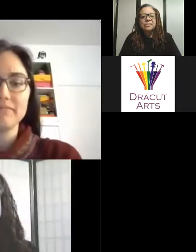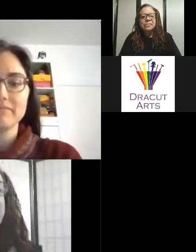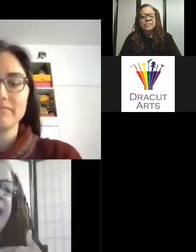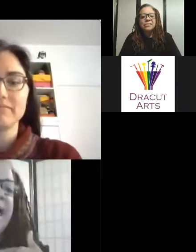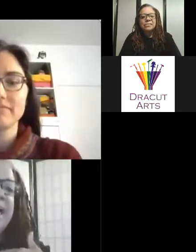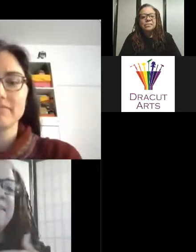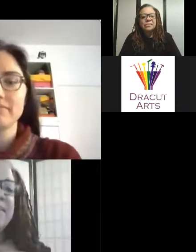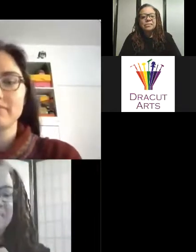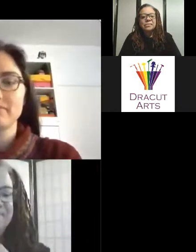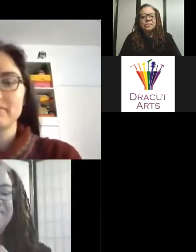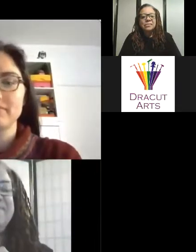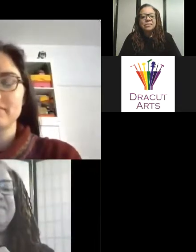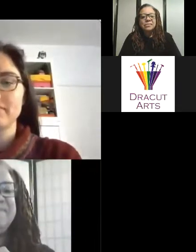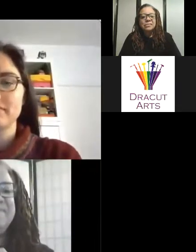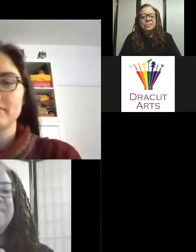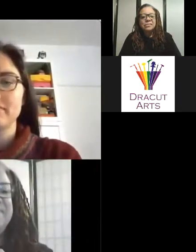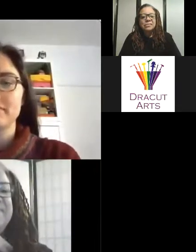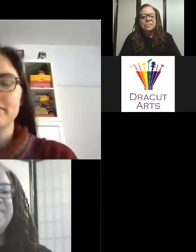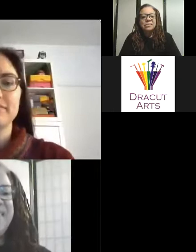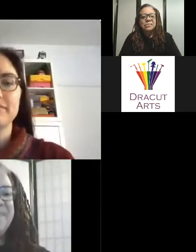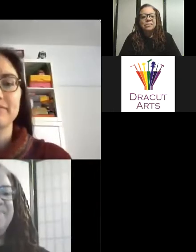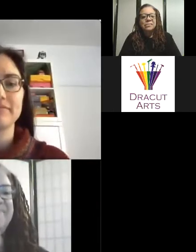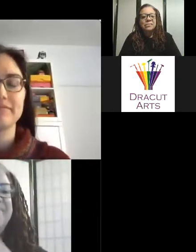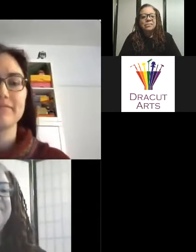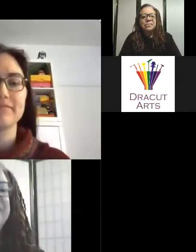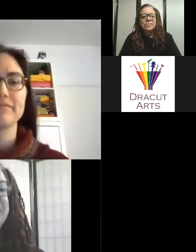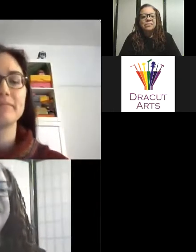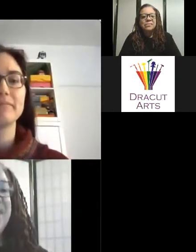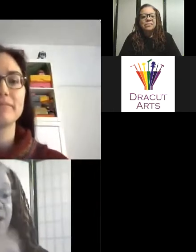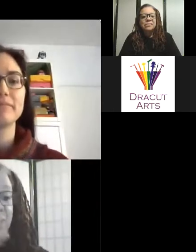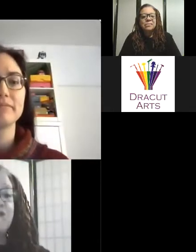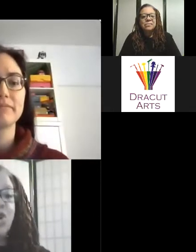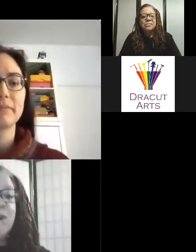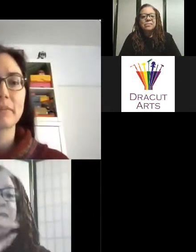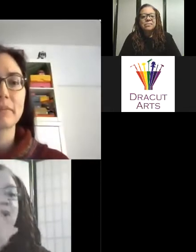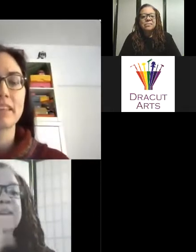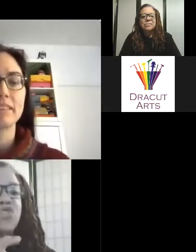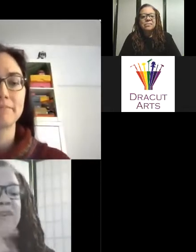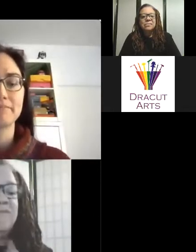Um yeah, oh. So the the question that came up from one of my students,